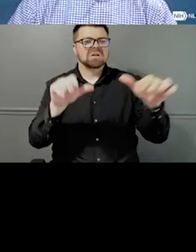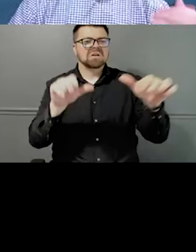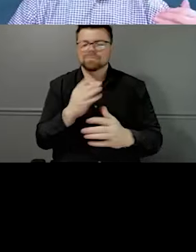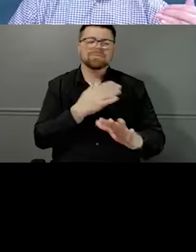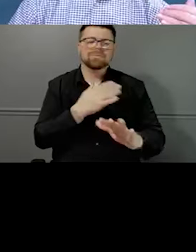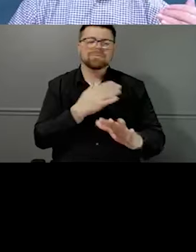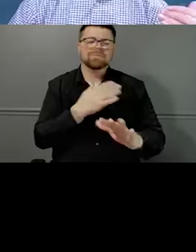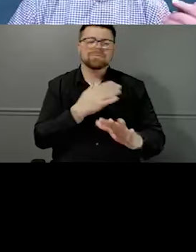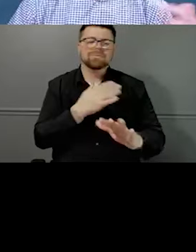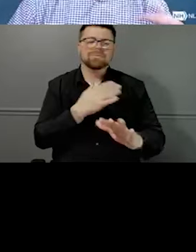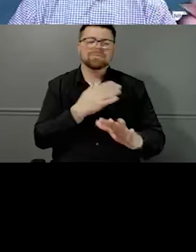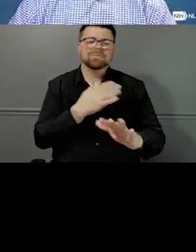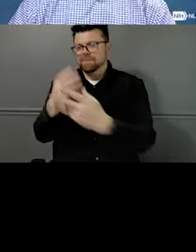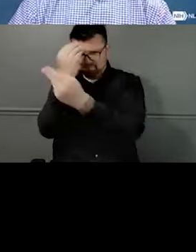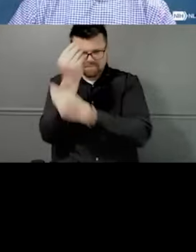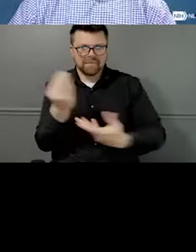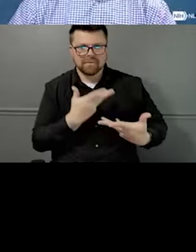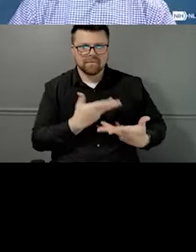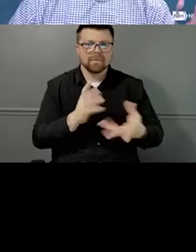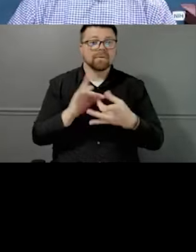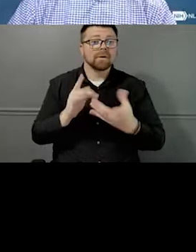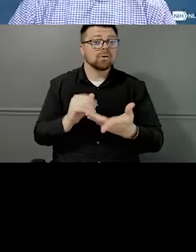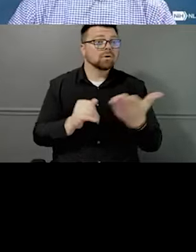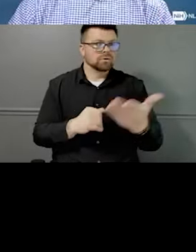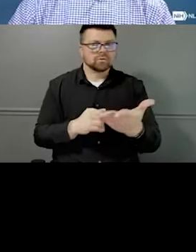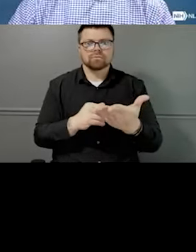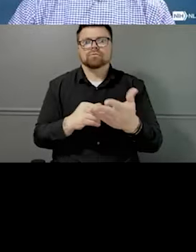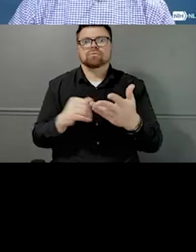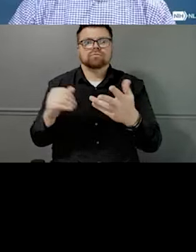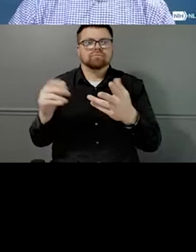that was calling our attention to that, so that will be addressed.